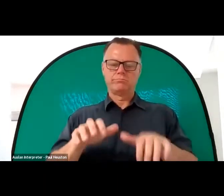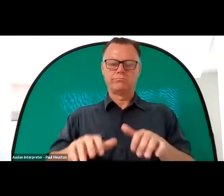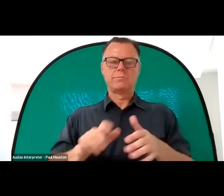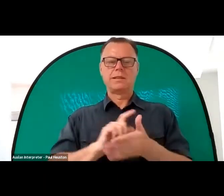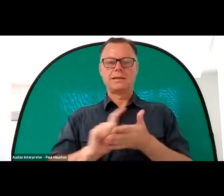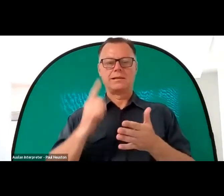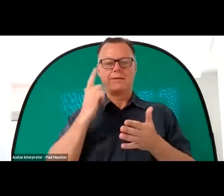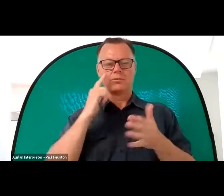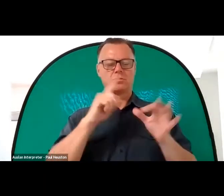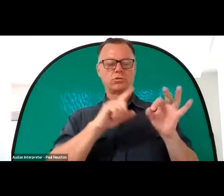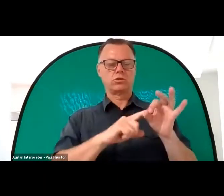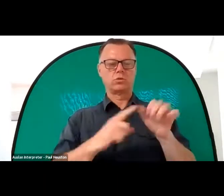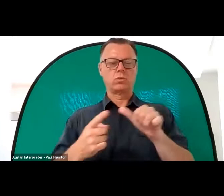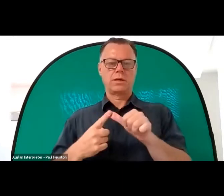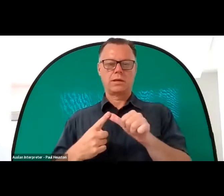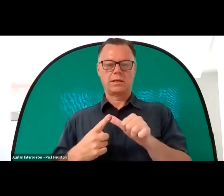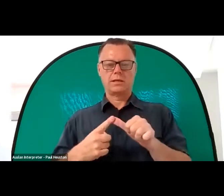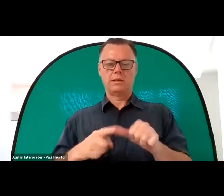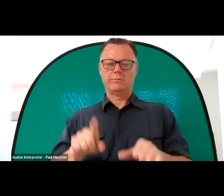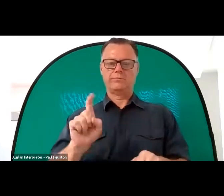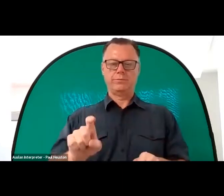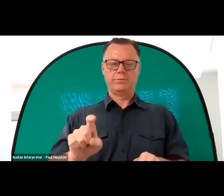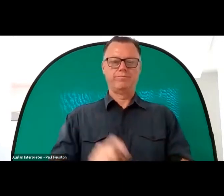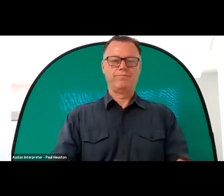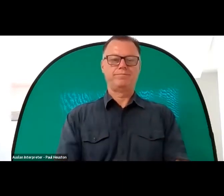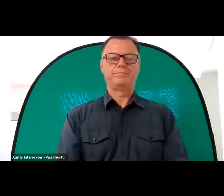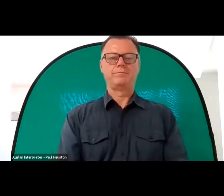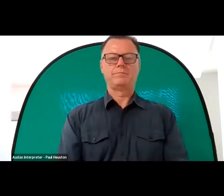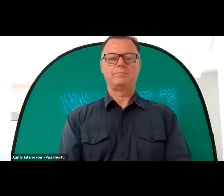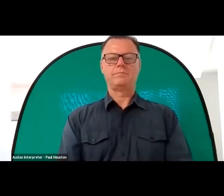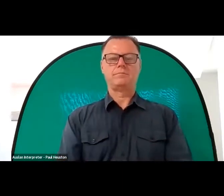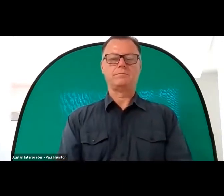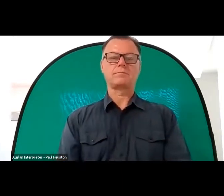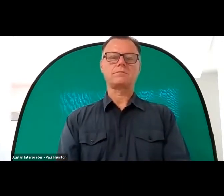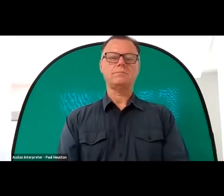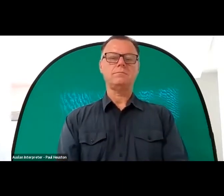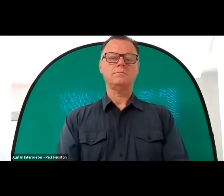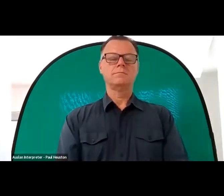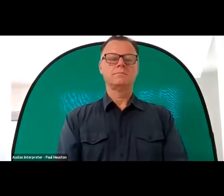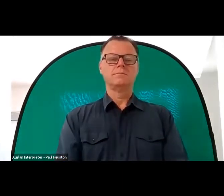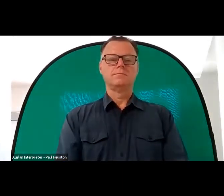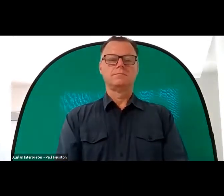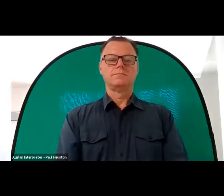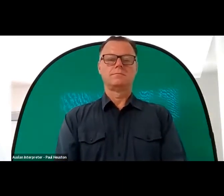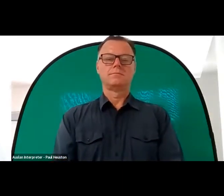monitoring the tech. If you are having any technical